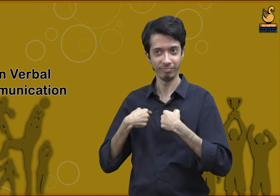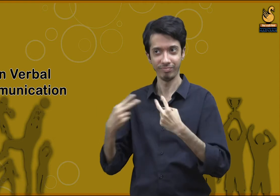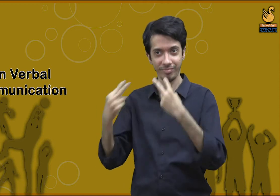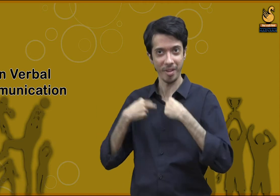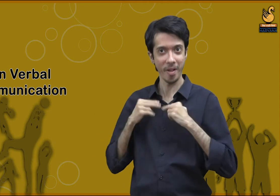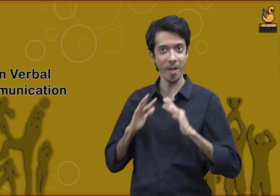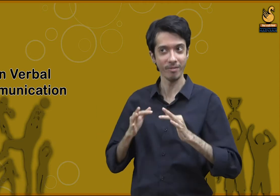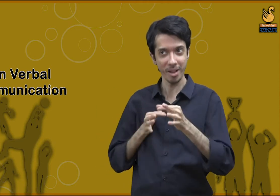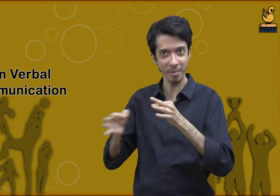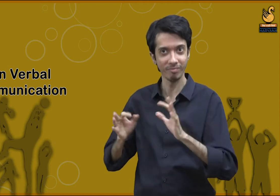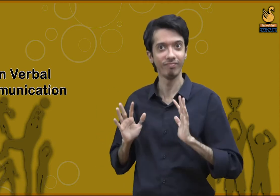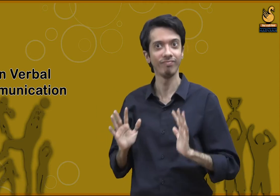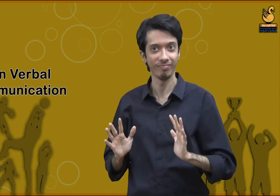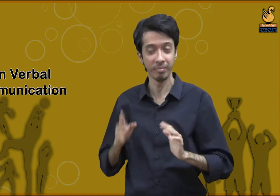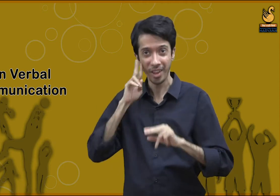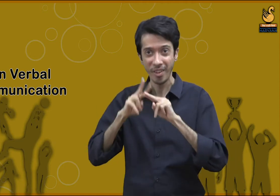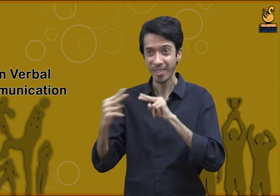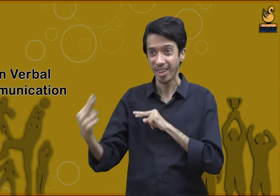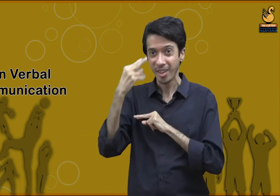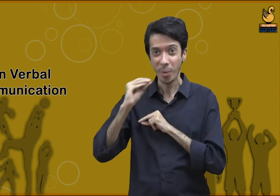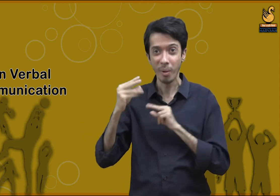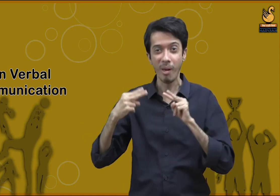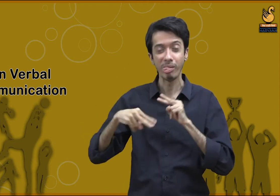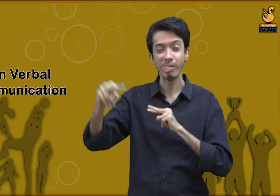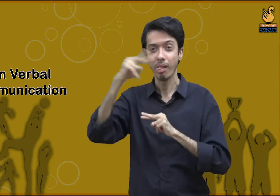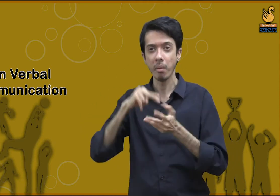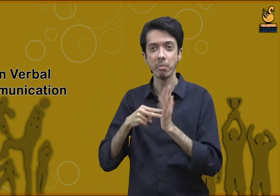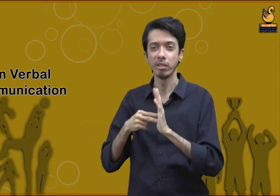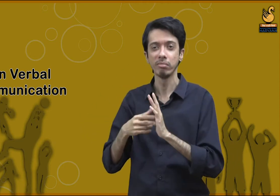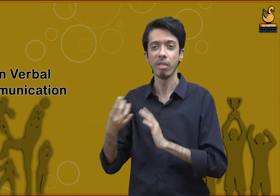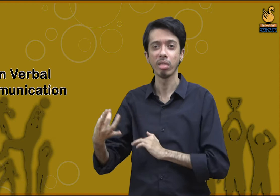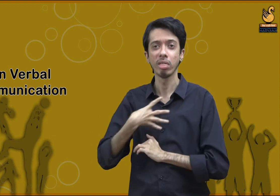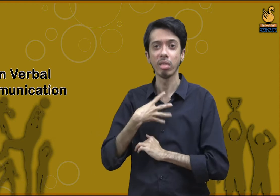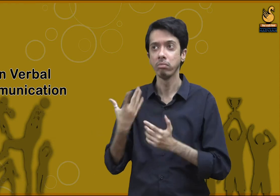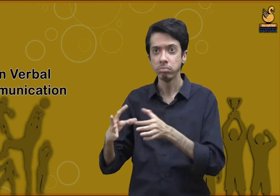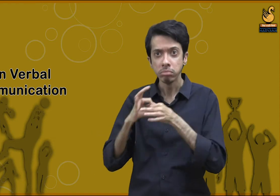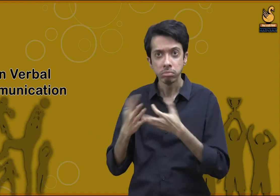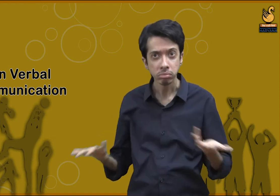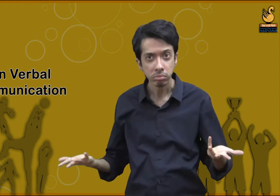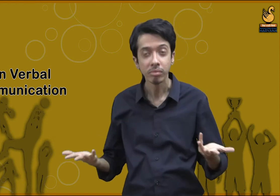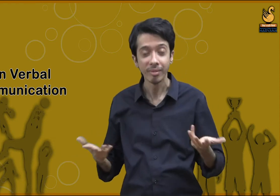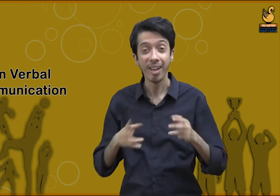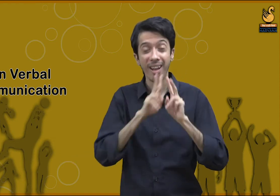interested and appreciative of the employer's time. Poor eye contact is also considered disrespectful.